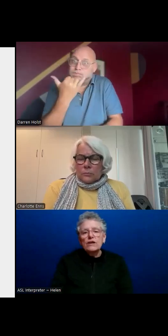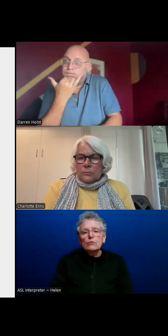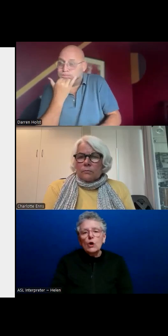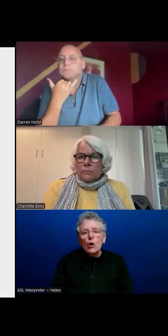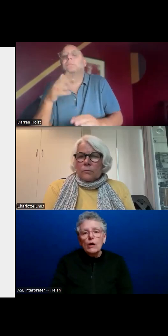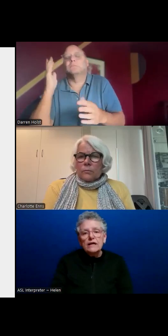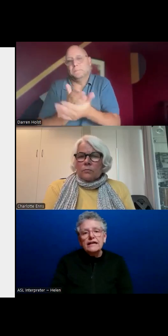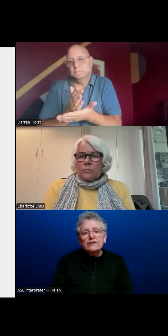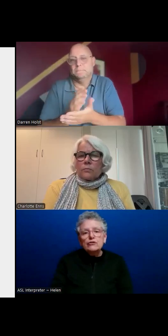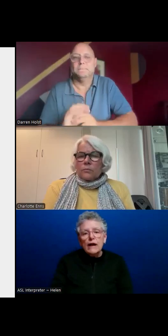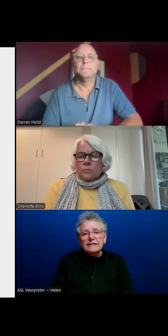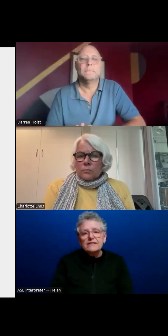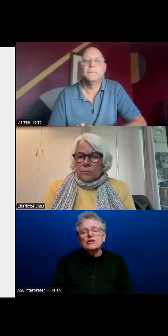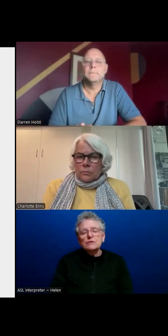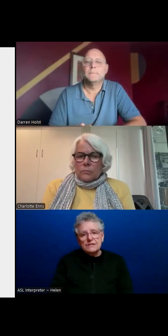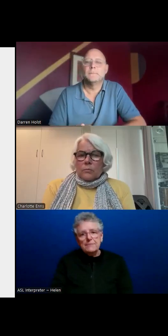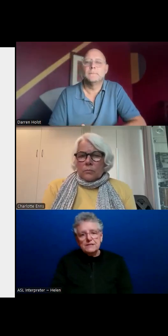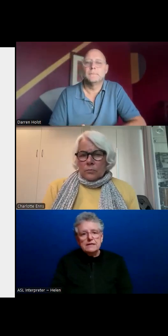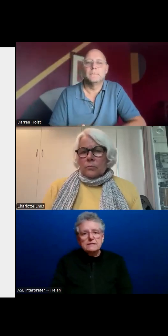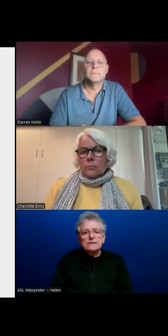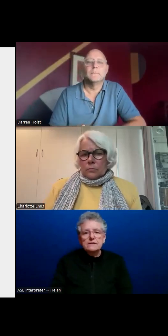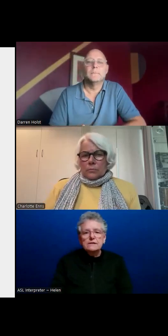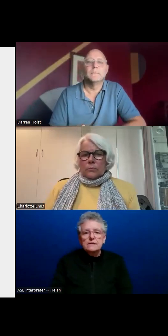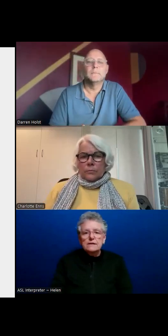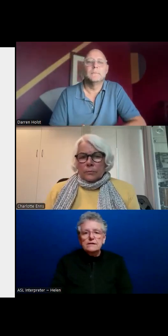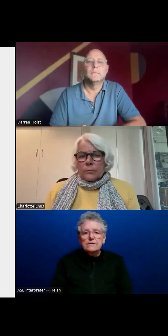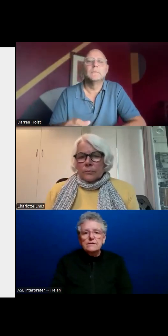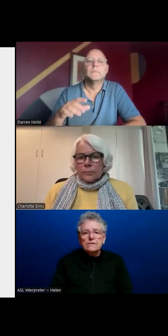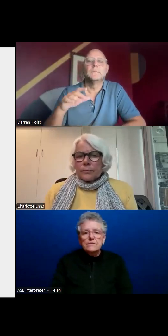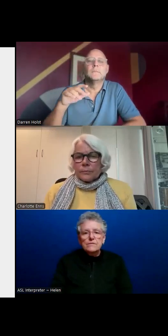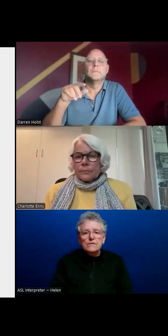But if they get four in a row incorrect, then you would stop the test.